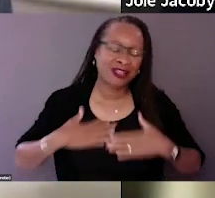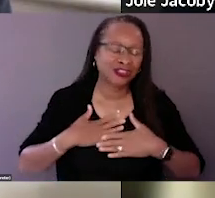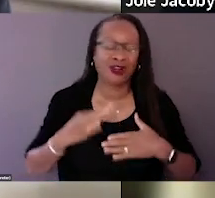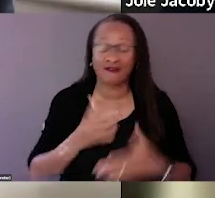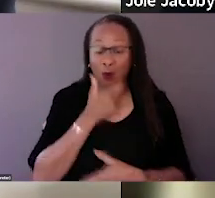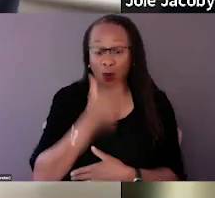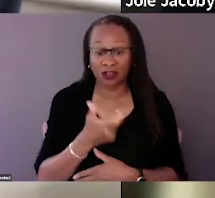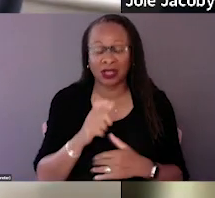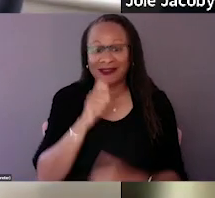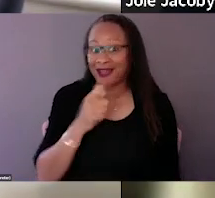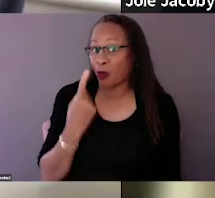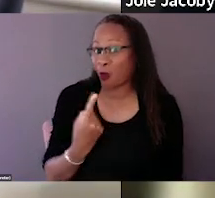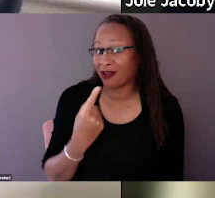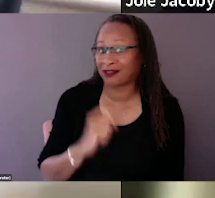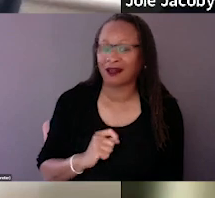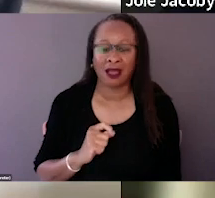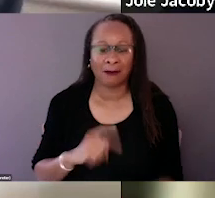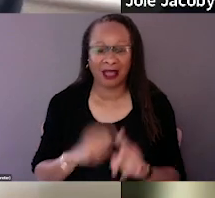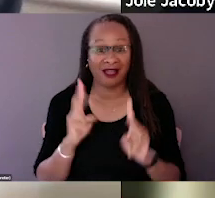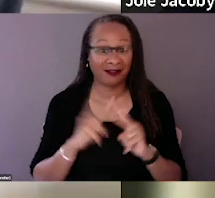not one, but a couple, three episodes